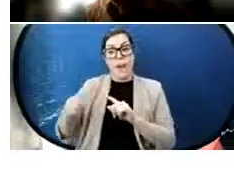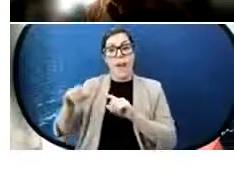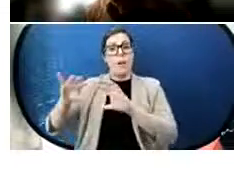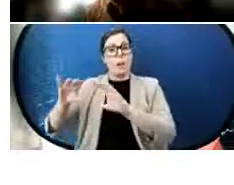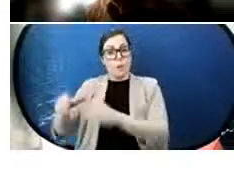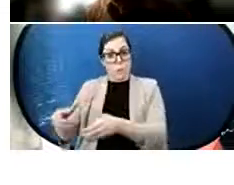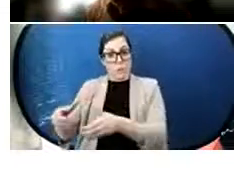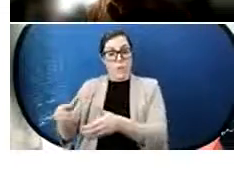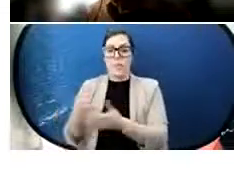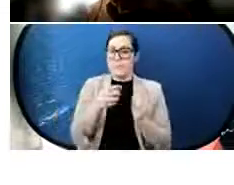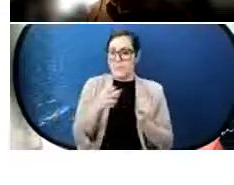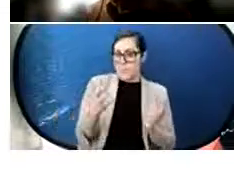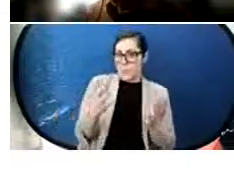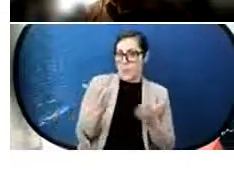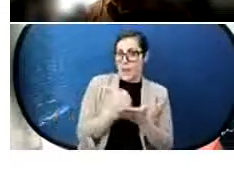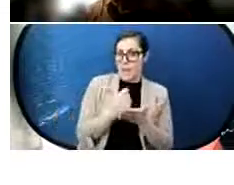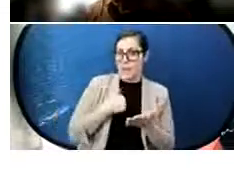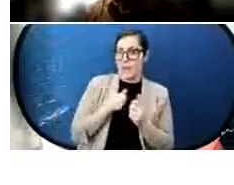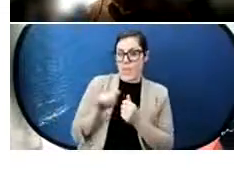some of you probably helped us get the word out, so thank you if you did,